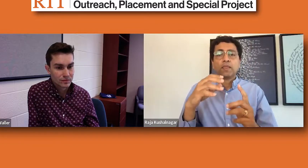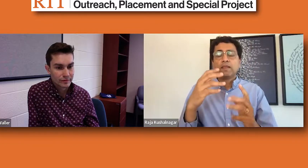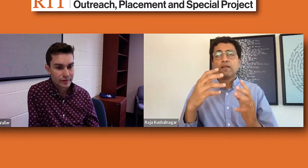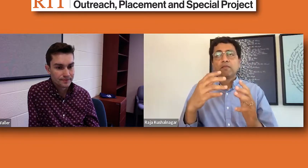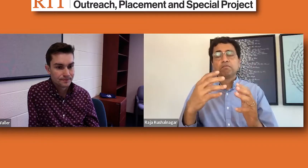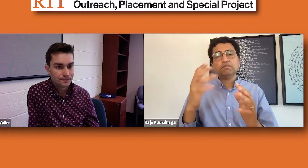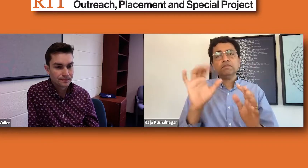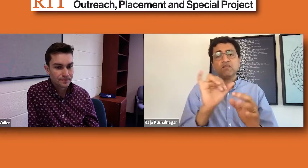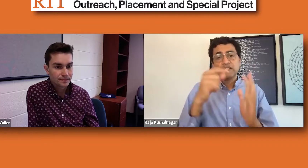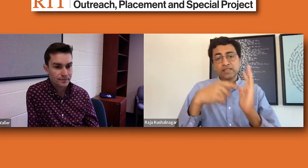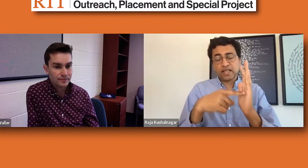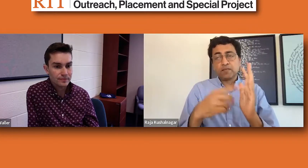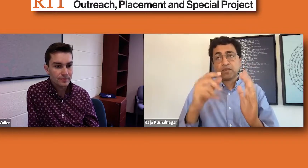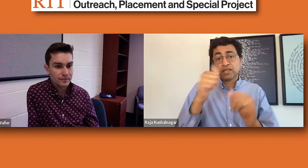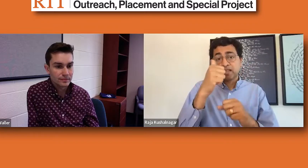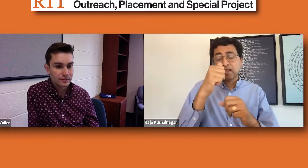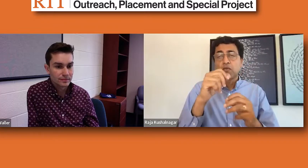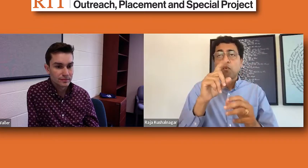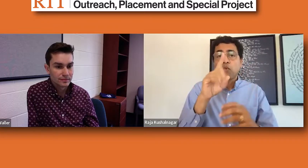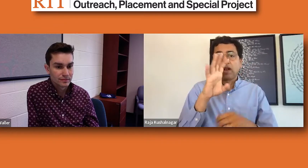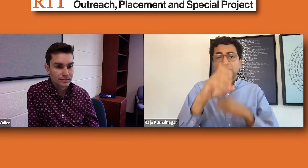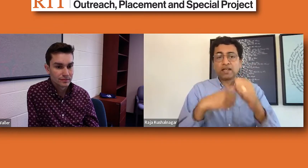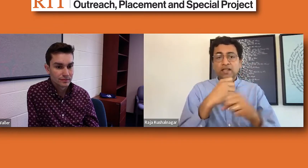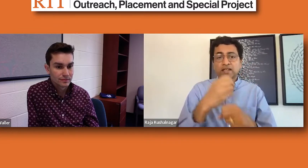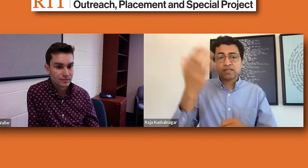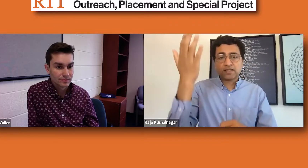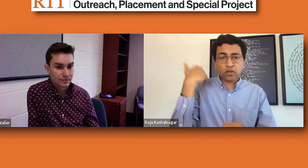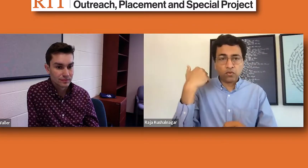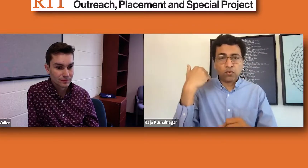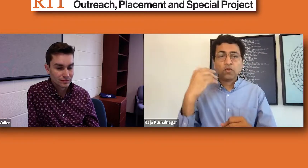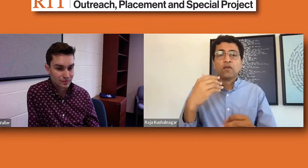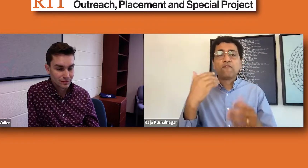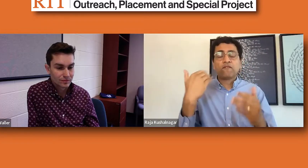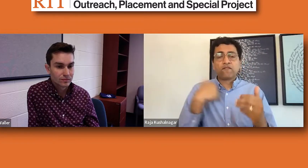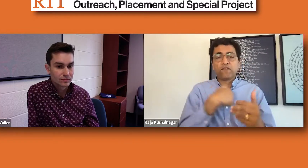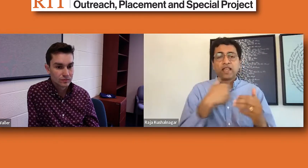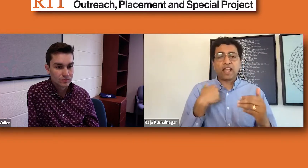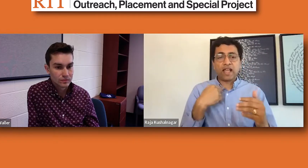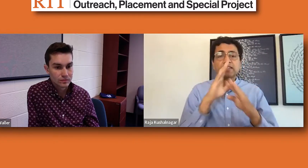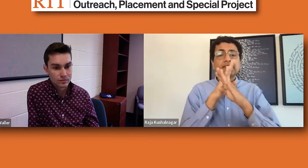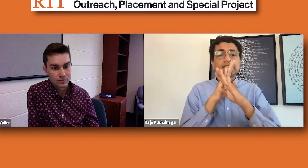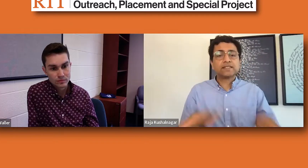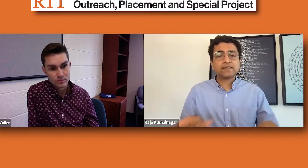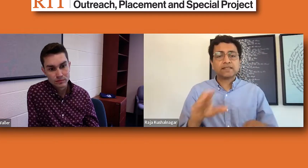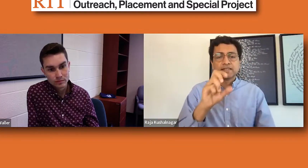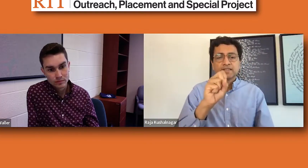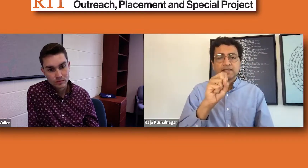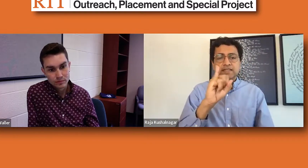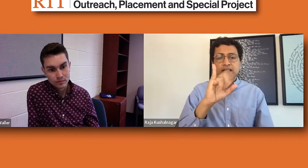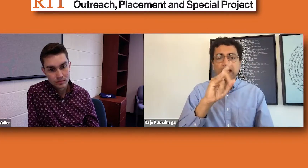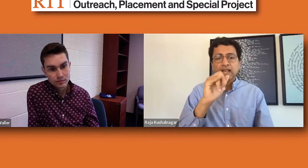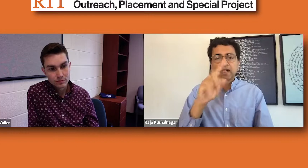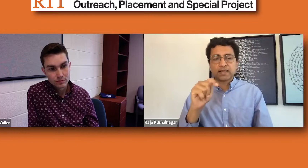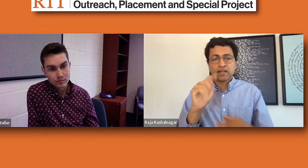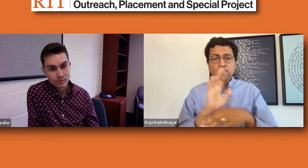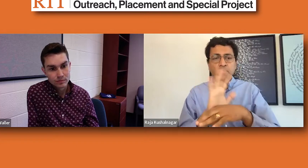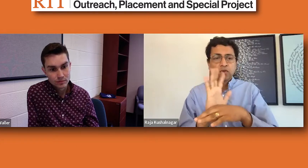within the next ten years. You know, if we compare what we had about like 100 years ago